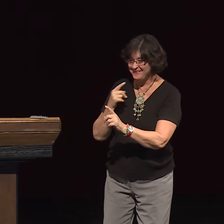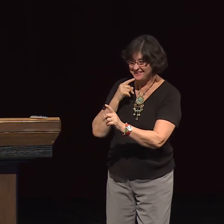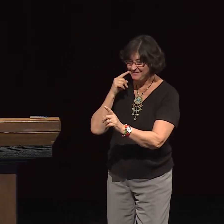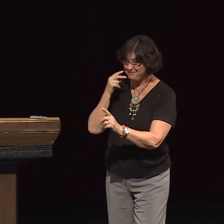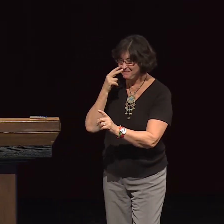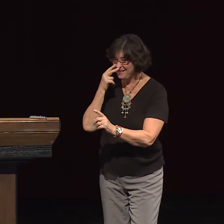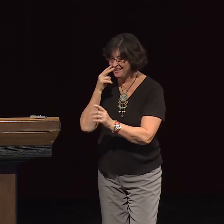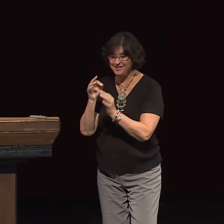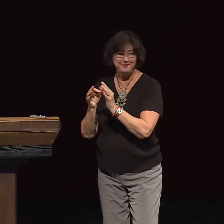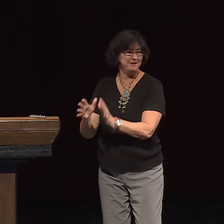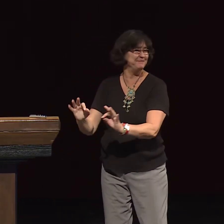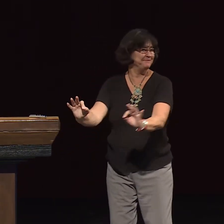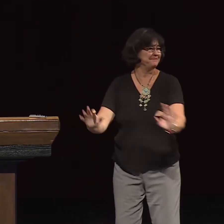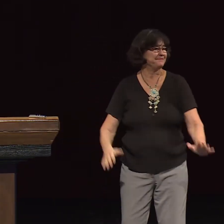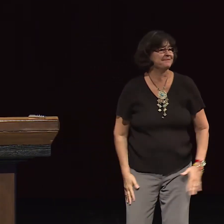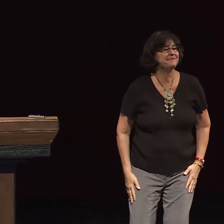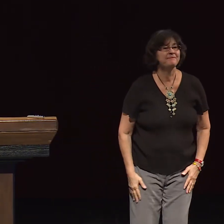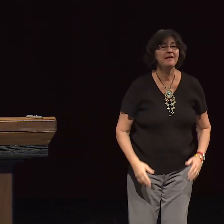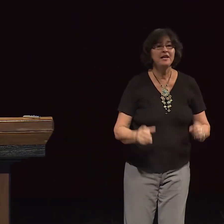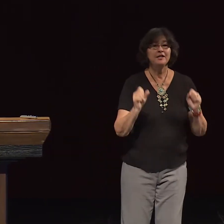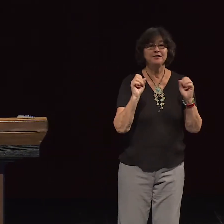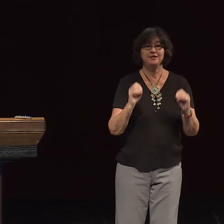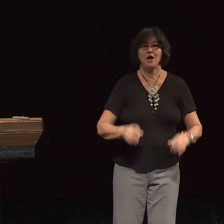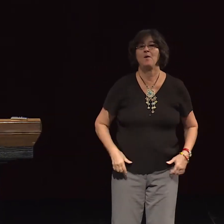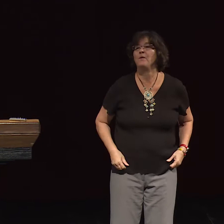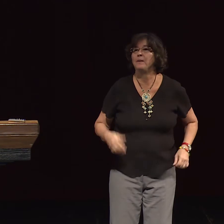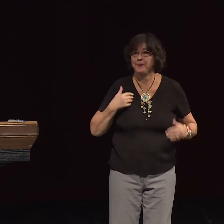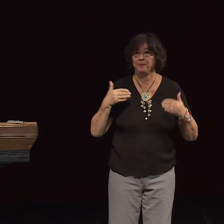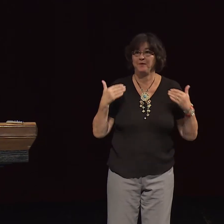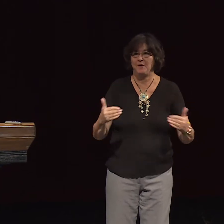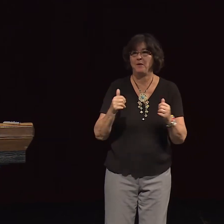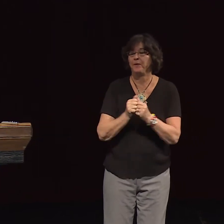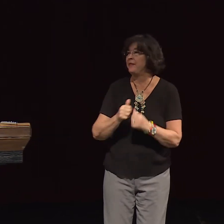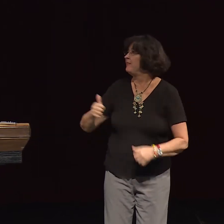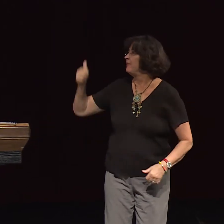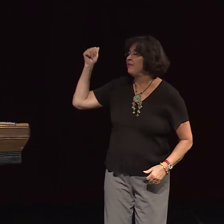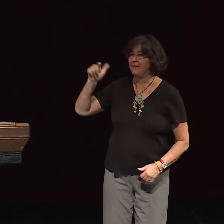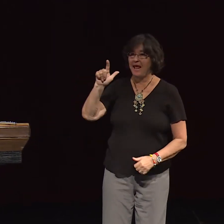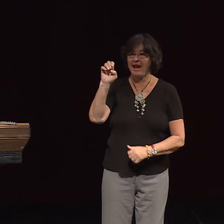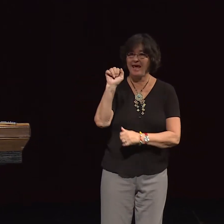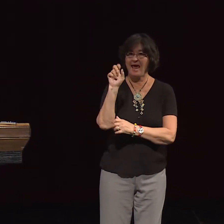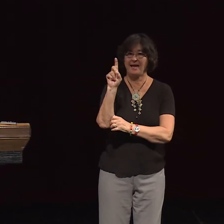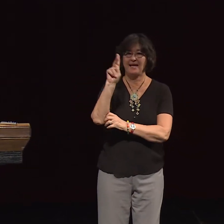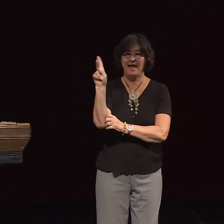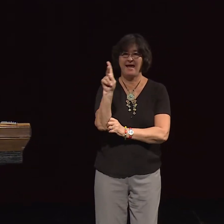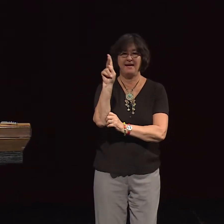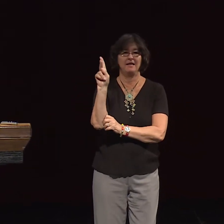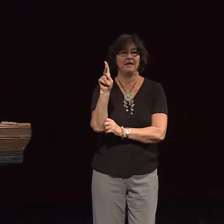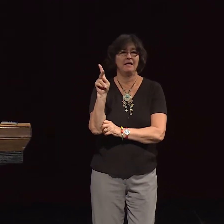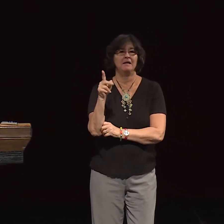and I see we have some deaf-blind interpreting happening as well. I am pleased to talk to you today about LEAD-K,